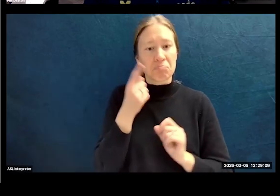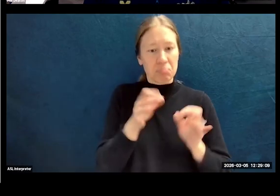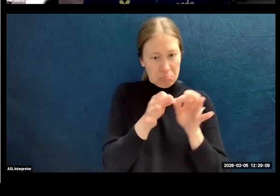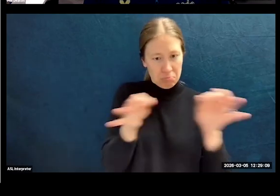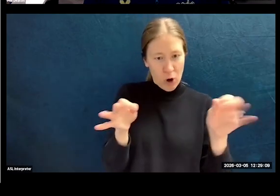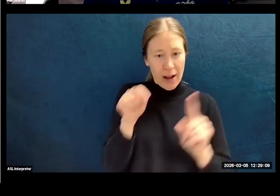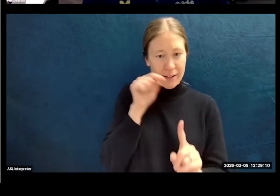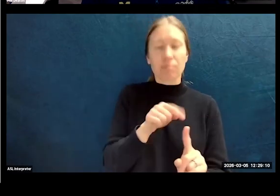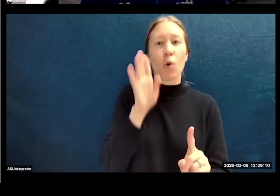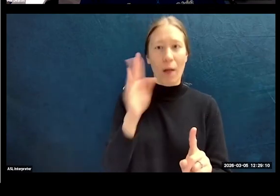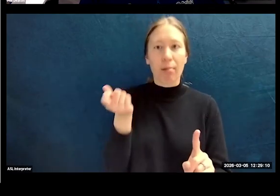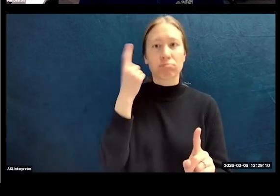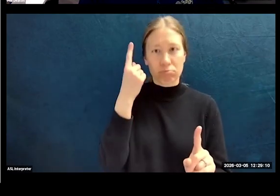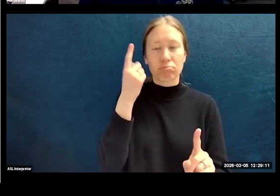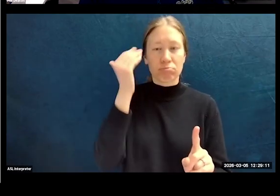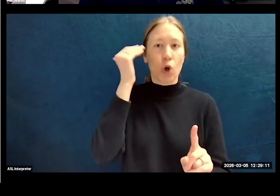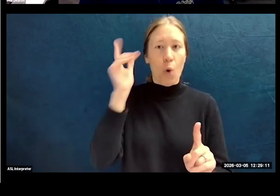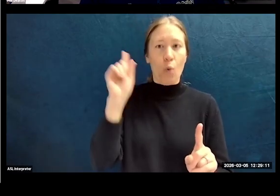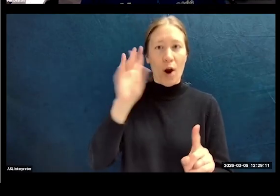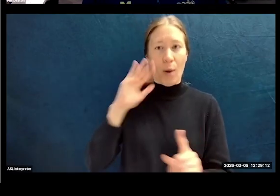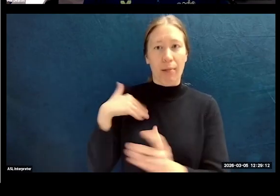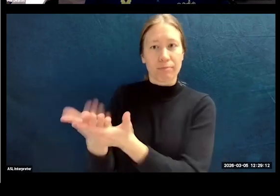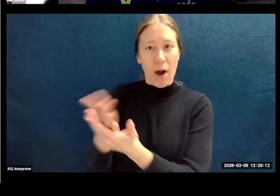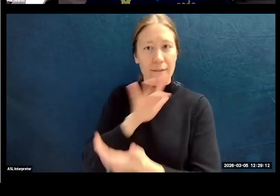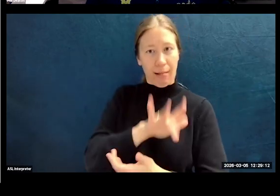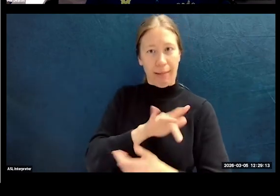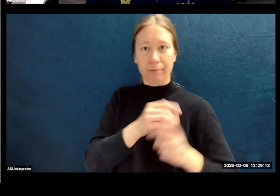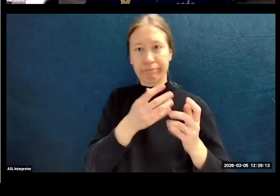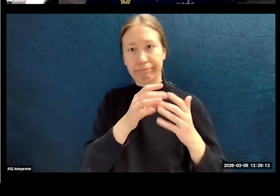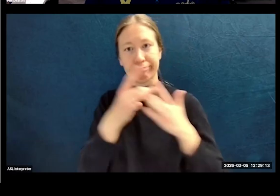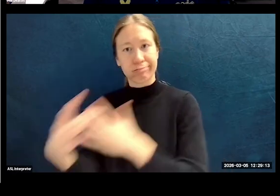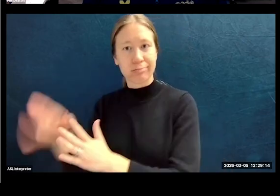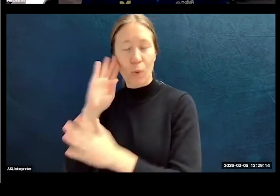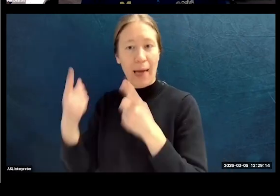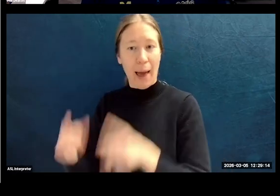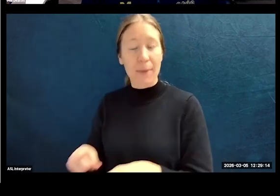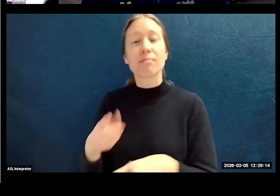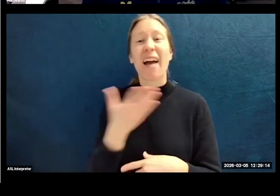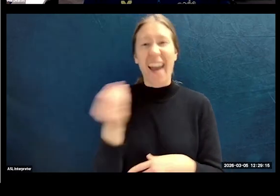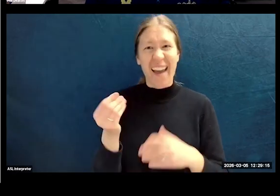and that they're visually distinguishable from non-linked text. So, it's very common to have an underline